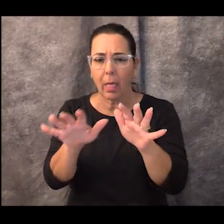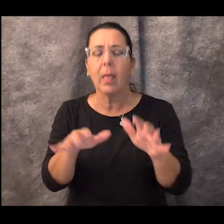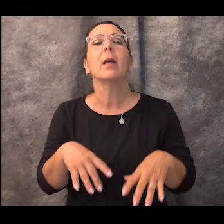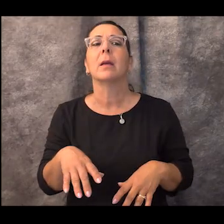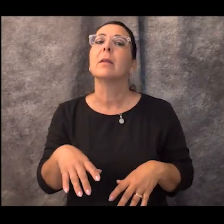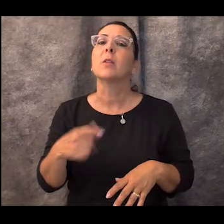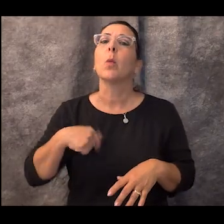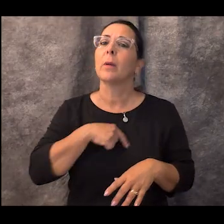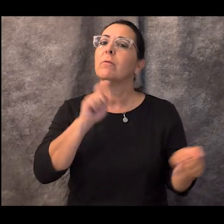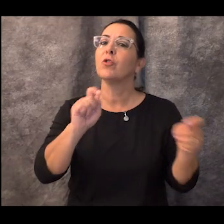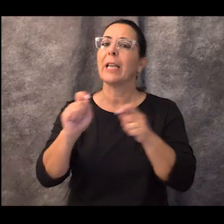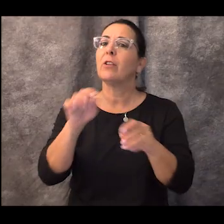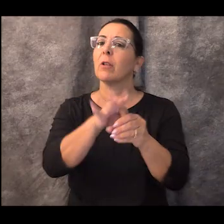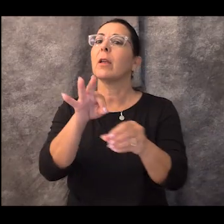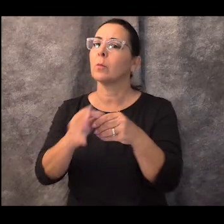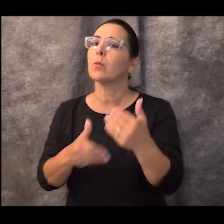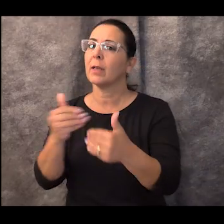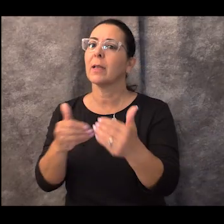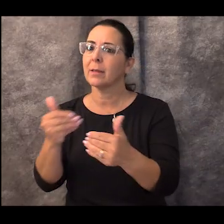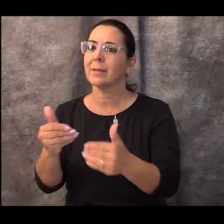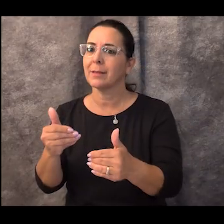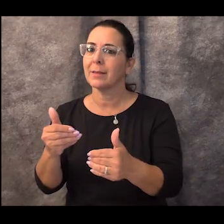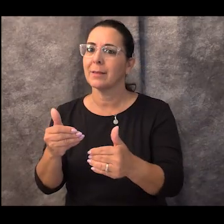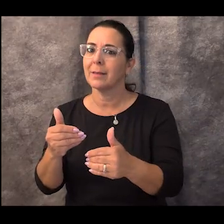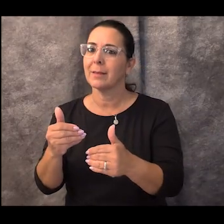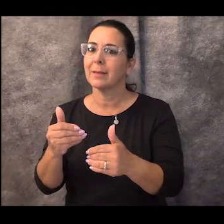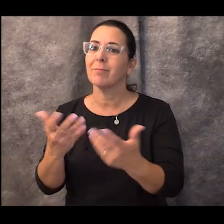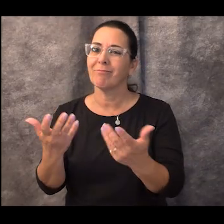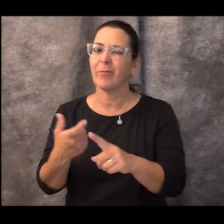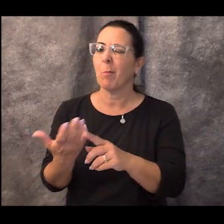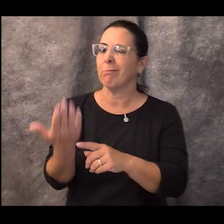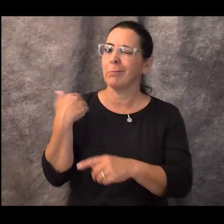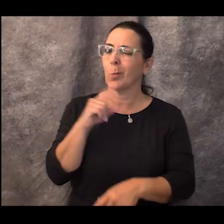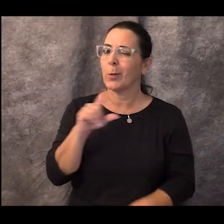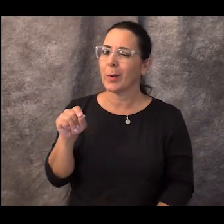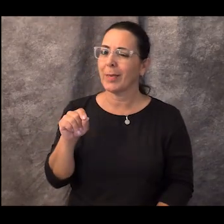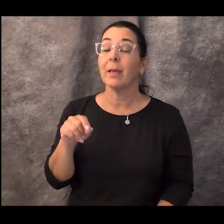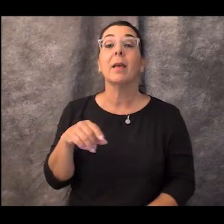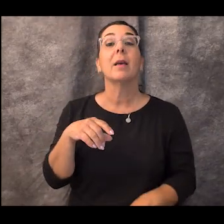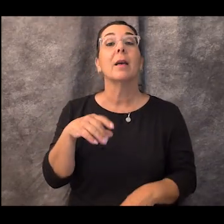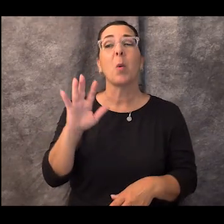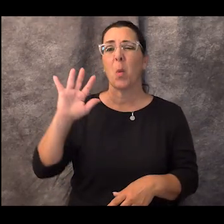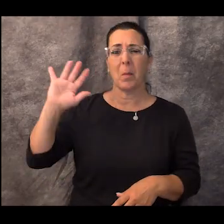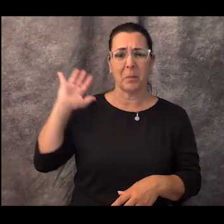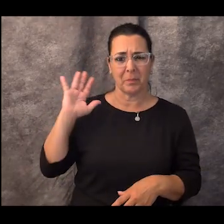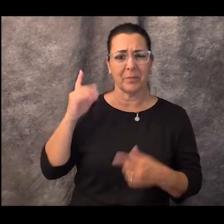and things like that that came out of COVID. In Texas they did drive through voting, which we'd never seen before.